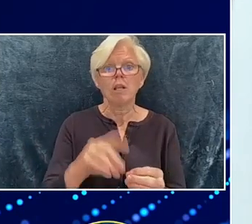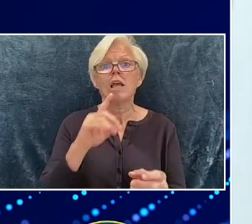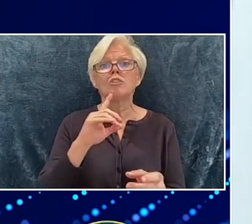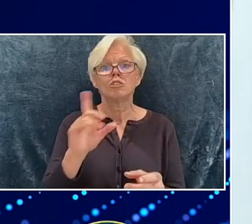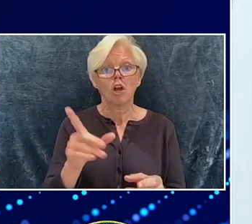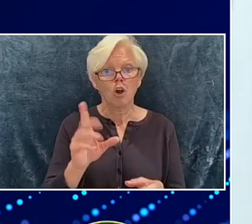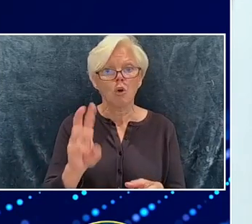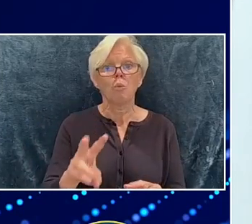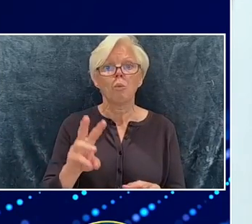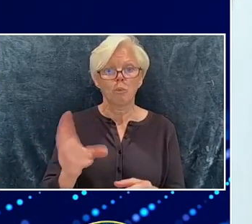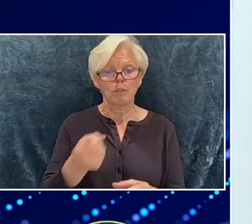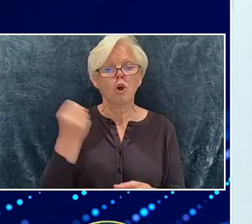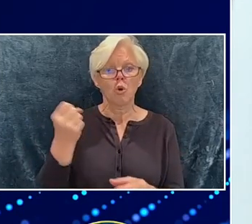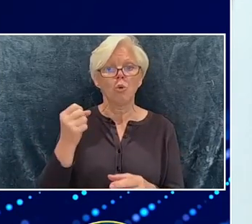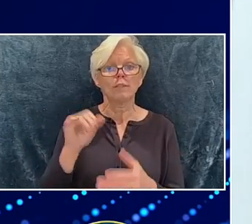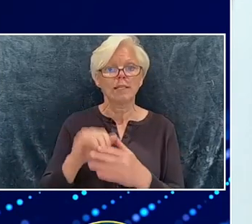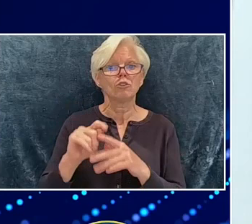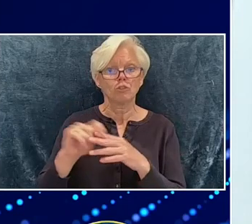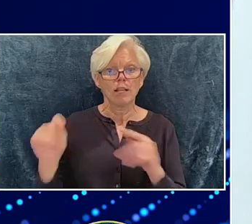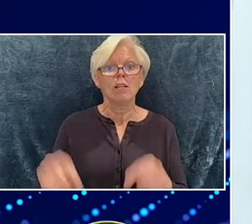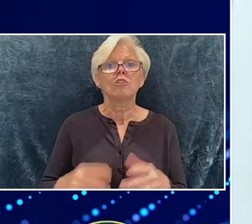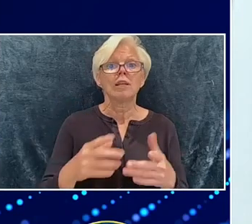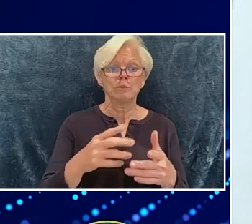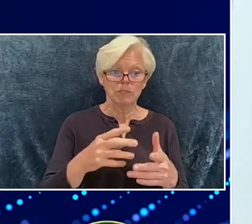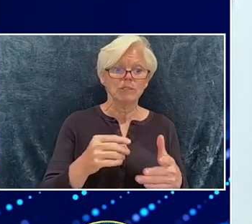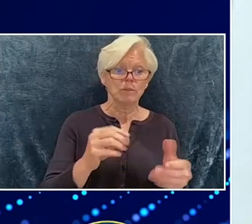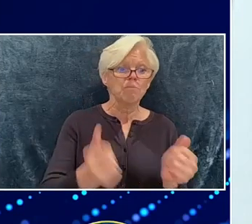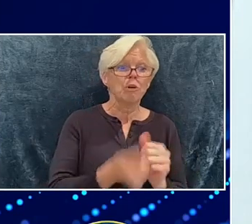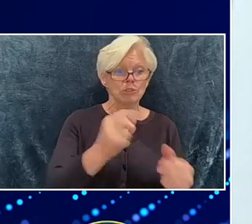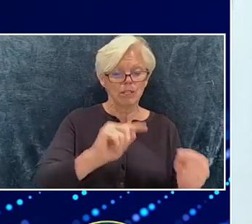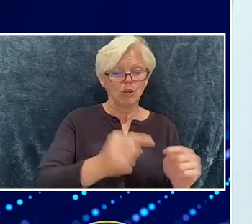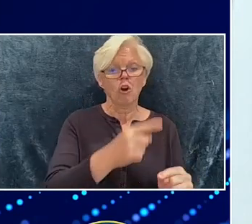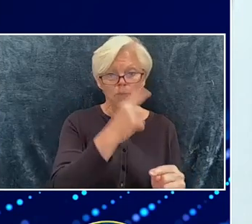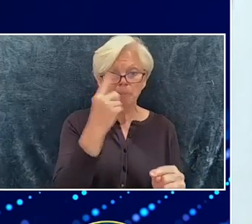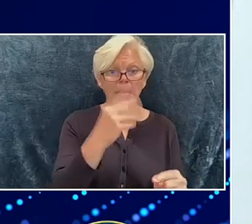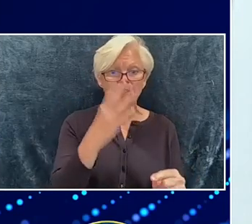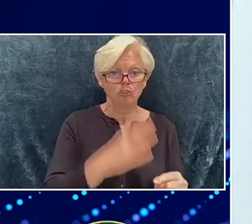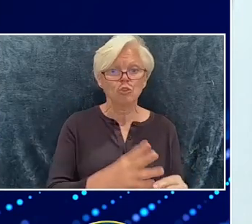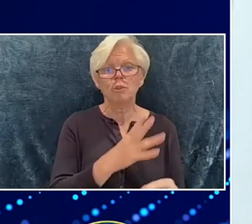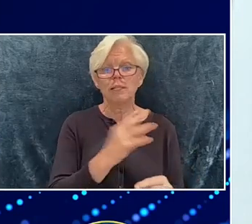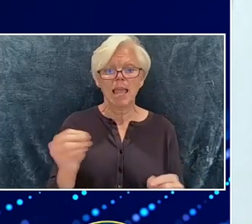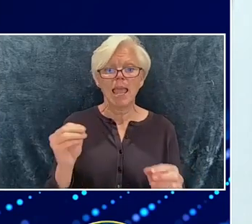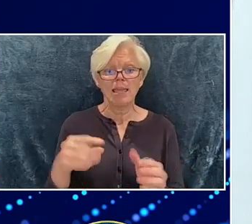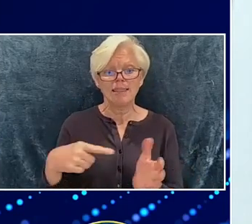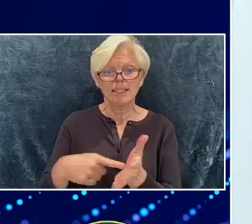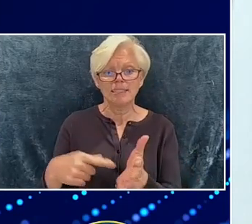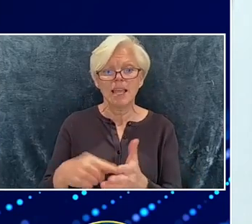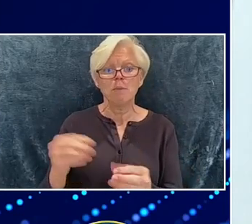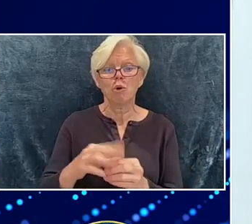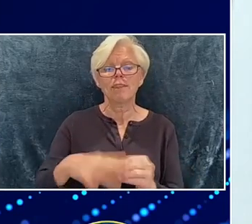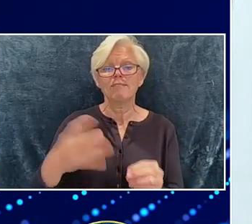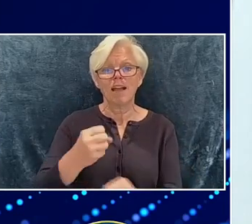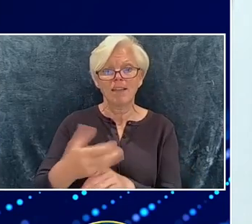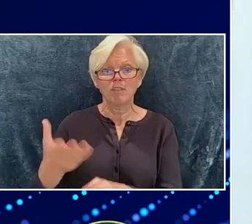students, and most debts are more than five years old. Across the six colleges, there were nearly 55,000 debts, totaling nearly $32 million.